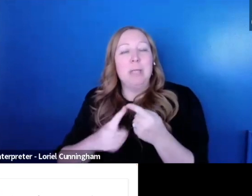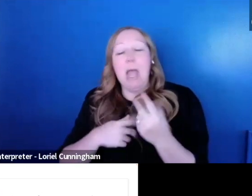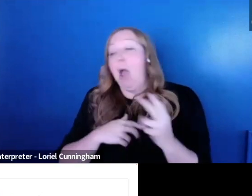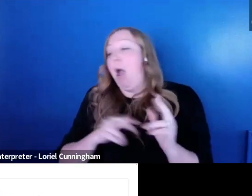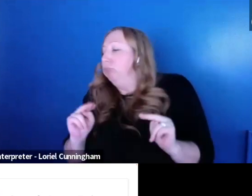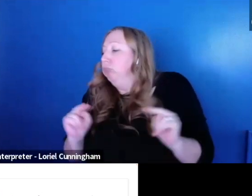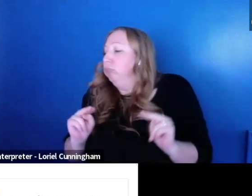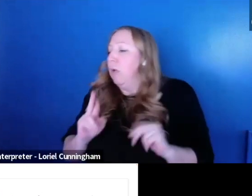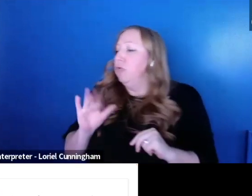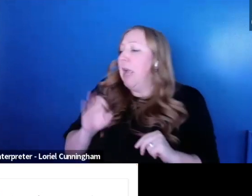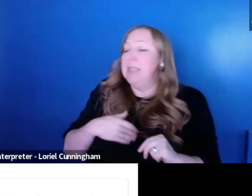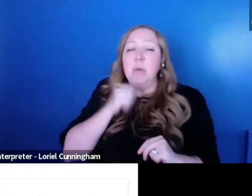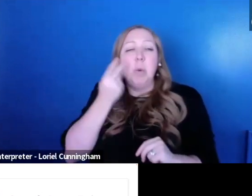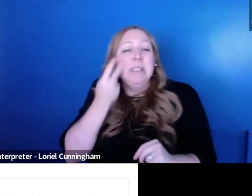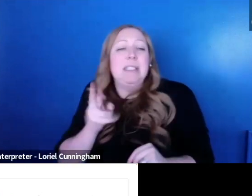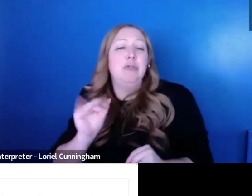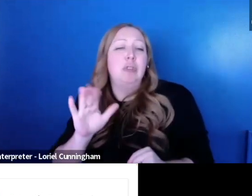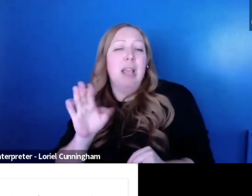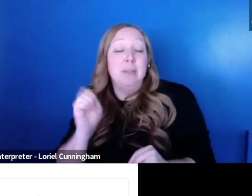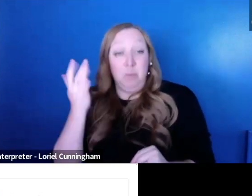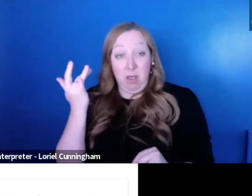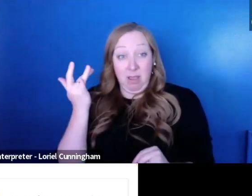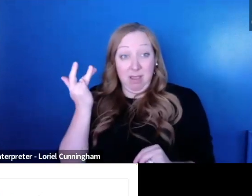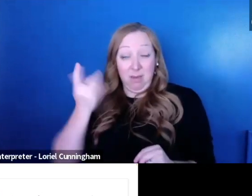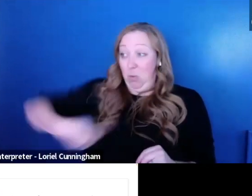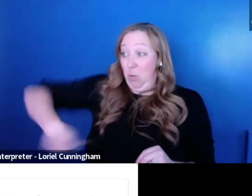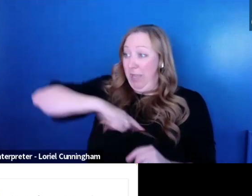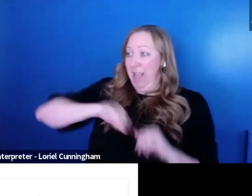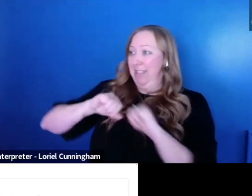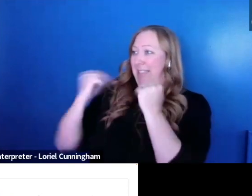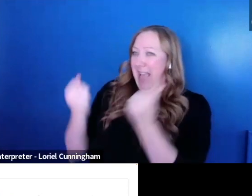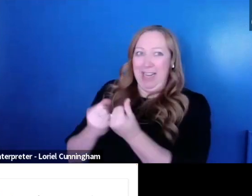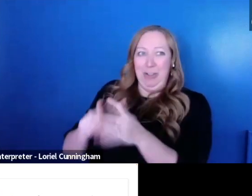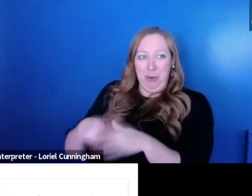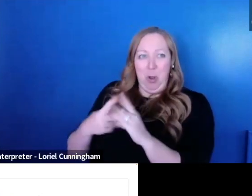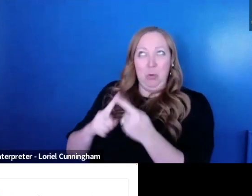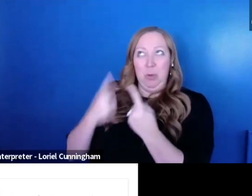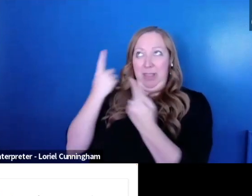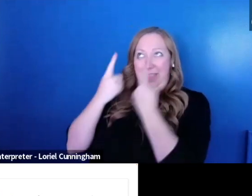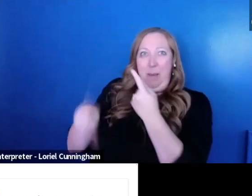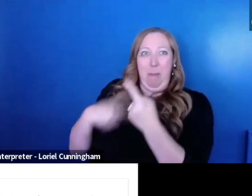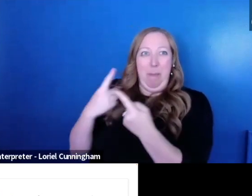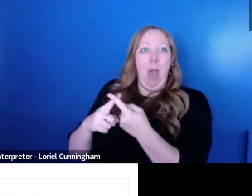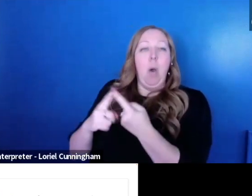neutral is because us as a society are also at a point where we're thinking about things in a colorblind fashion